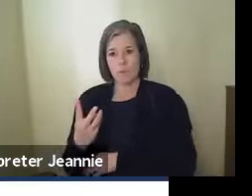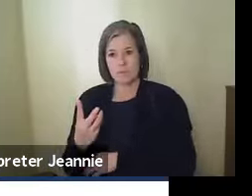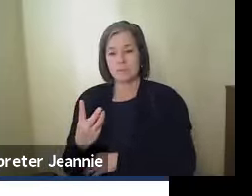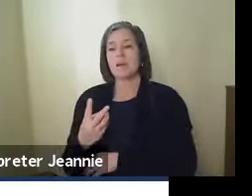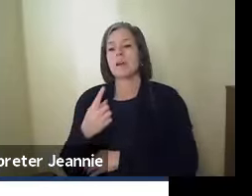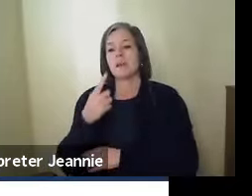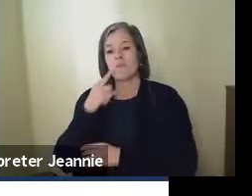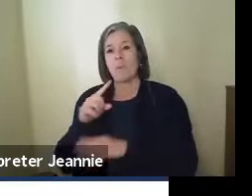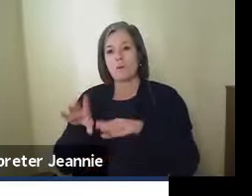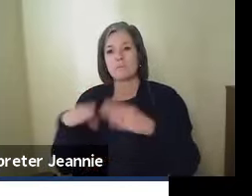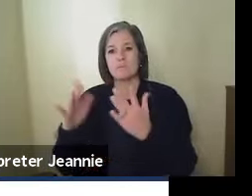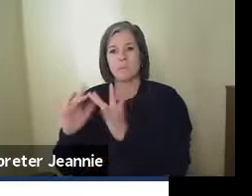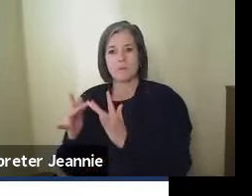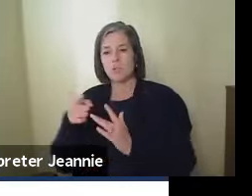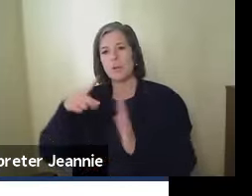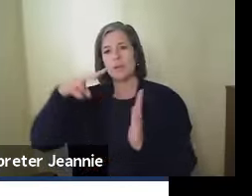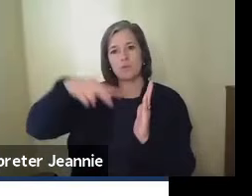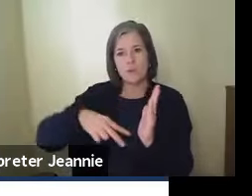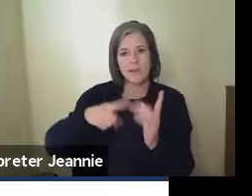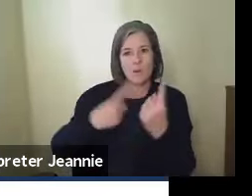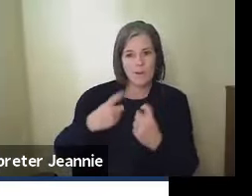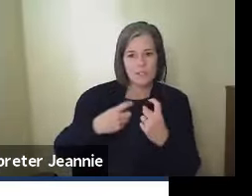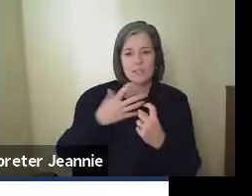where you can go in and read questions and see myths debunked